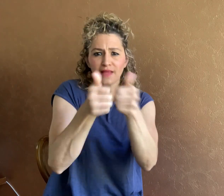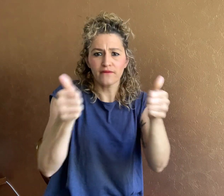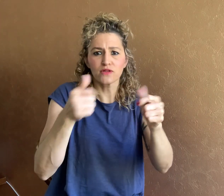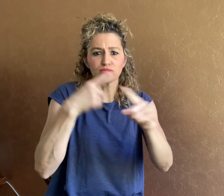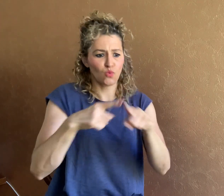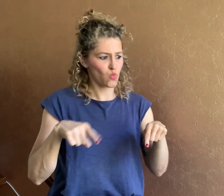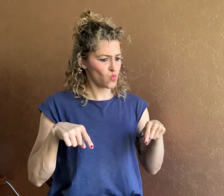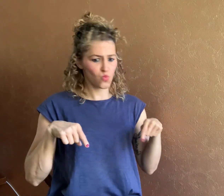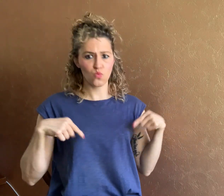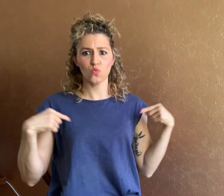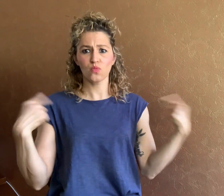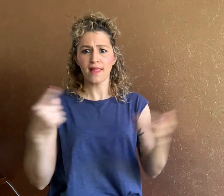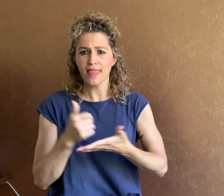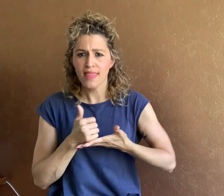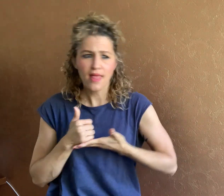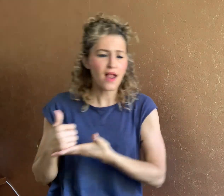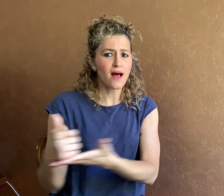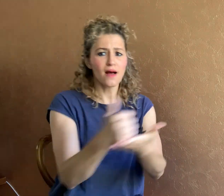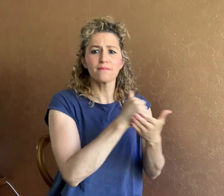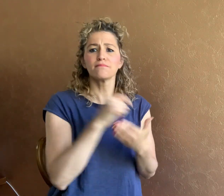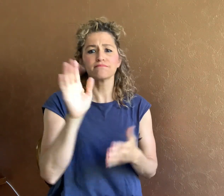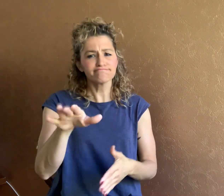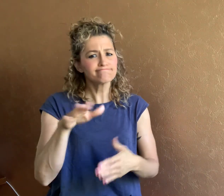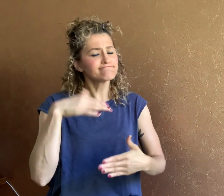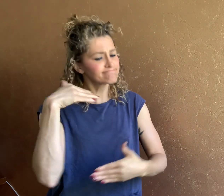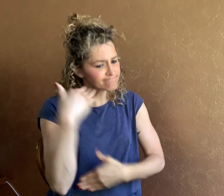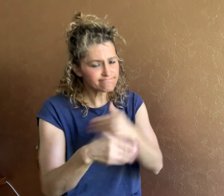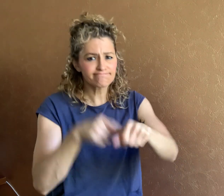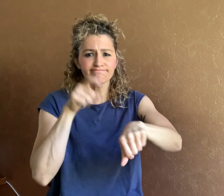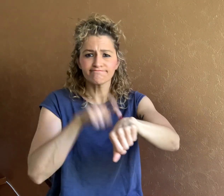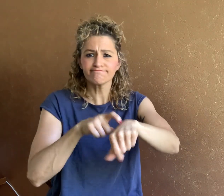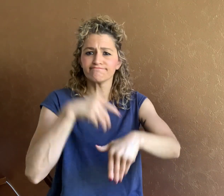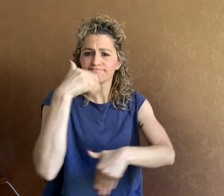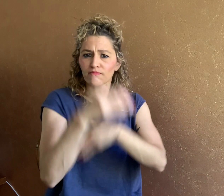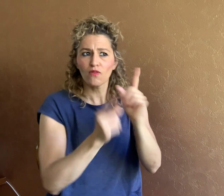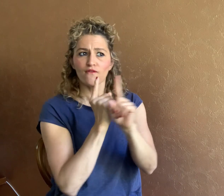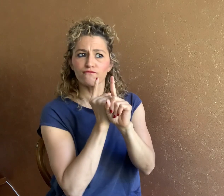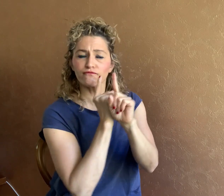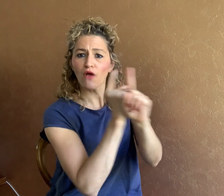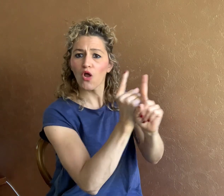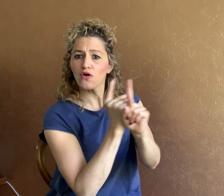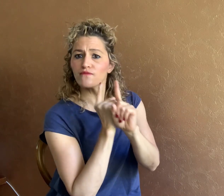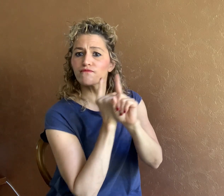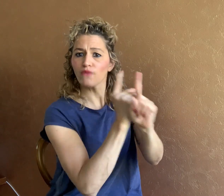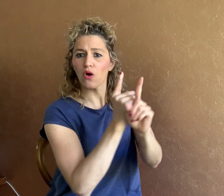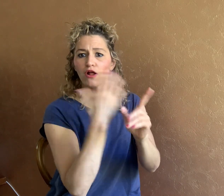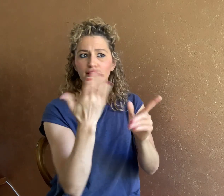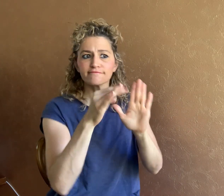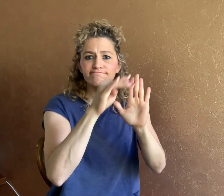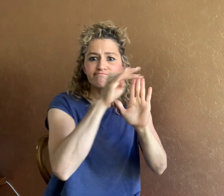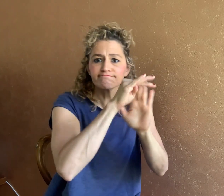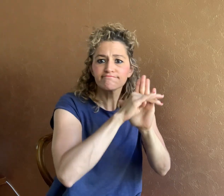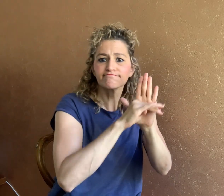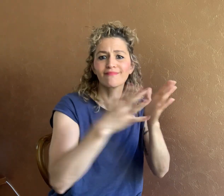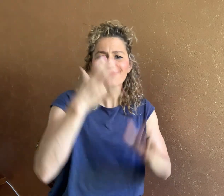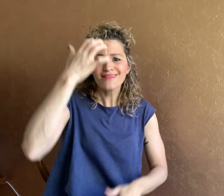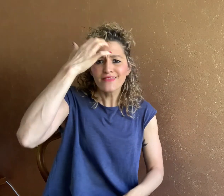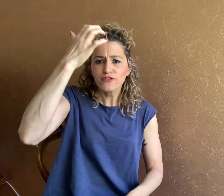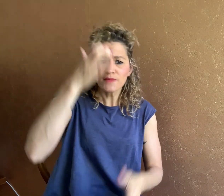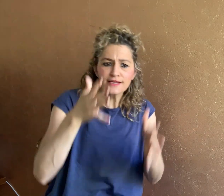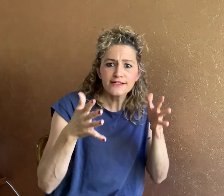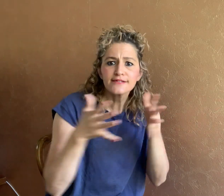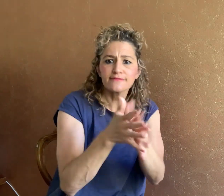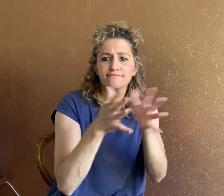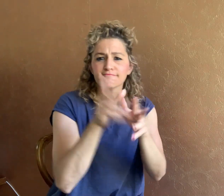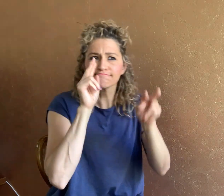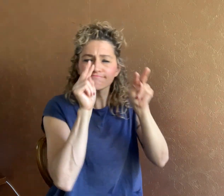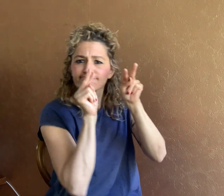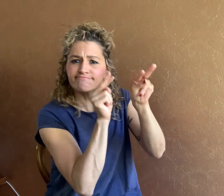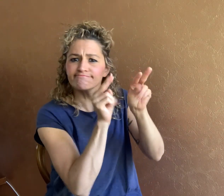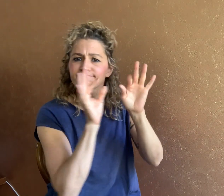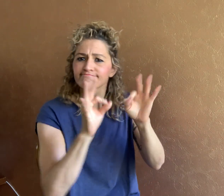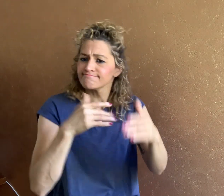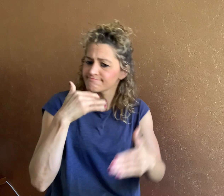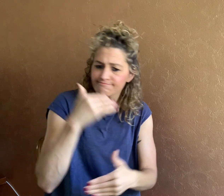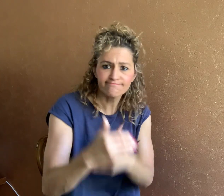the instructions of your government. Take great care,